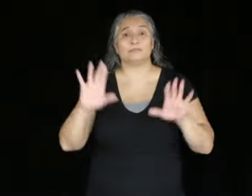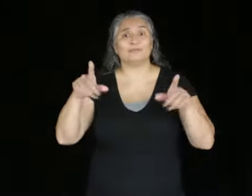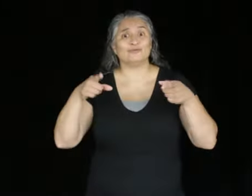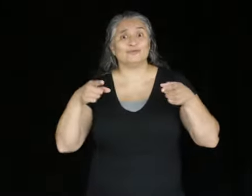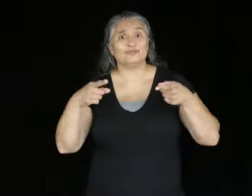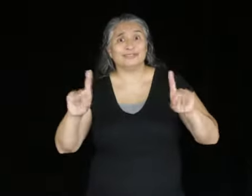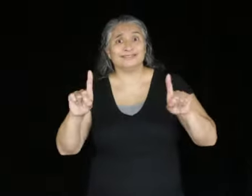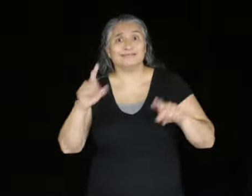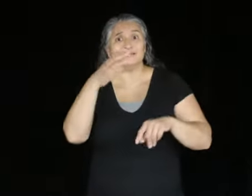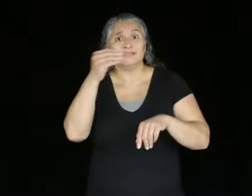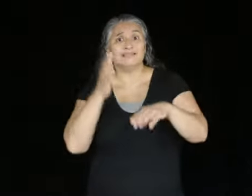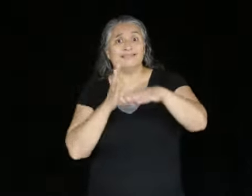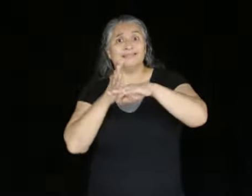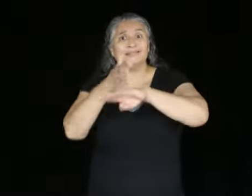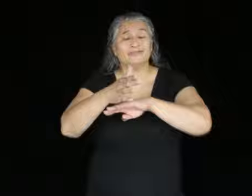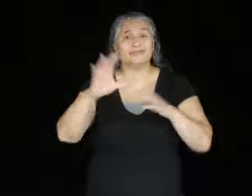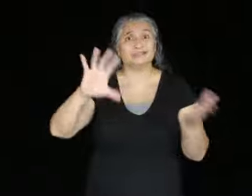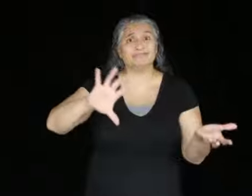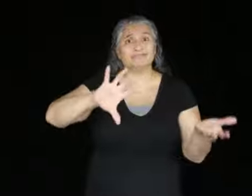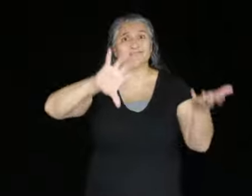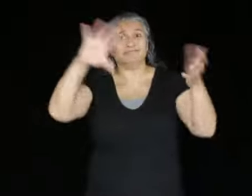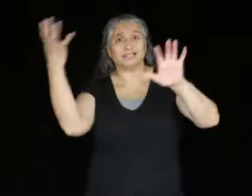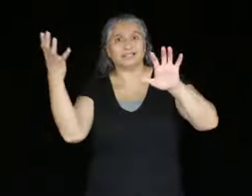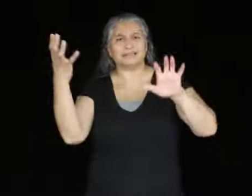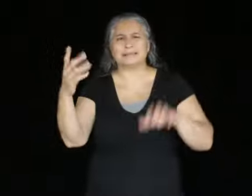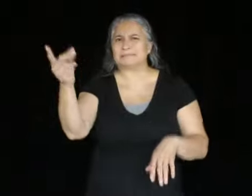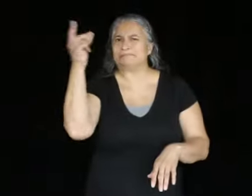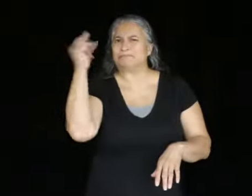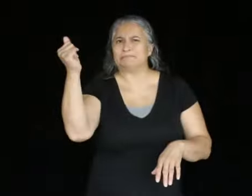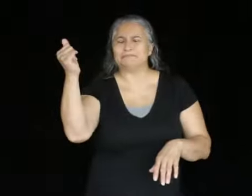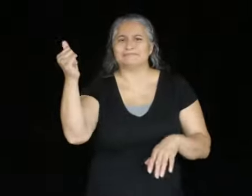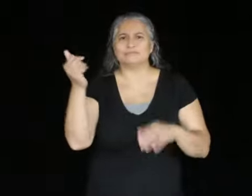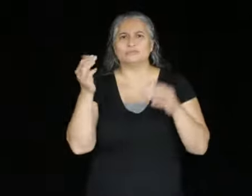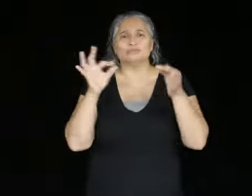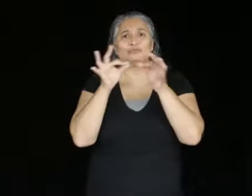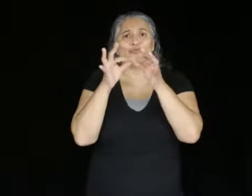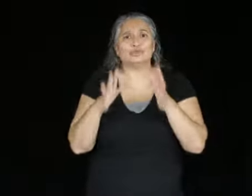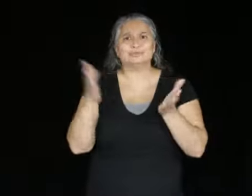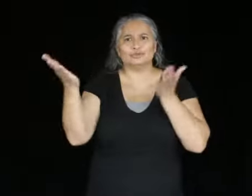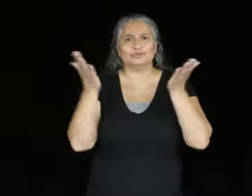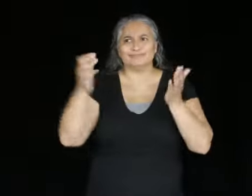During and after a disaster happens, interpreting services must